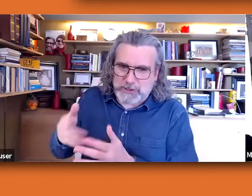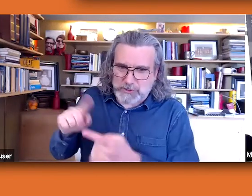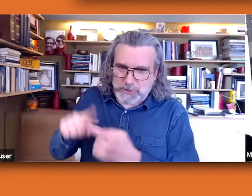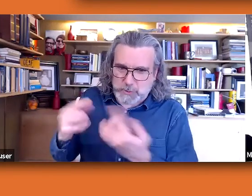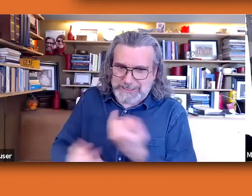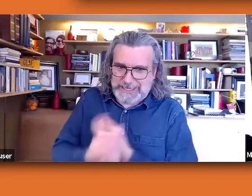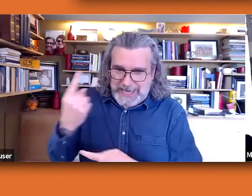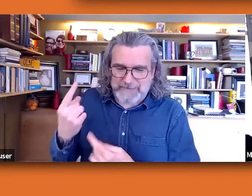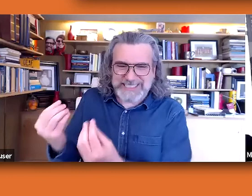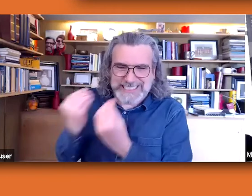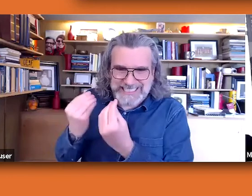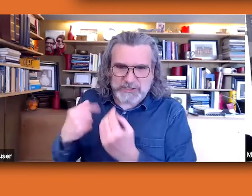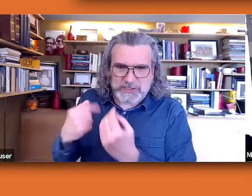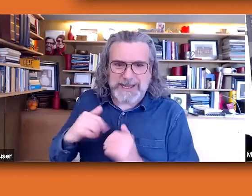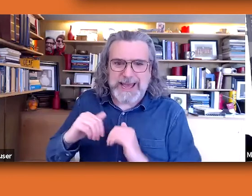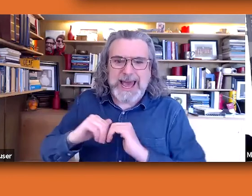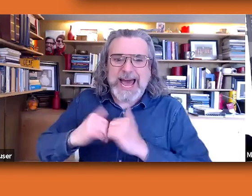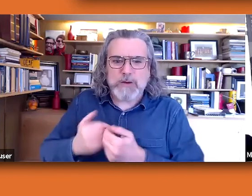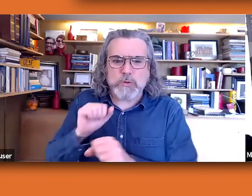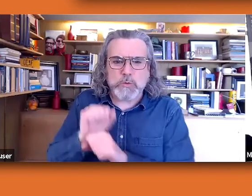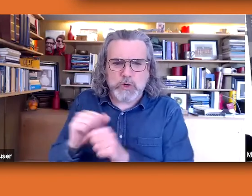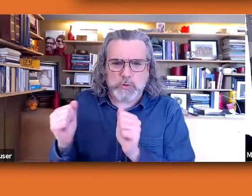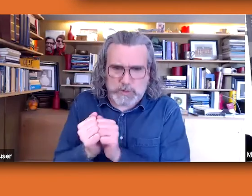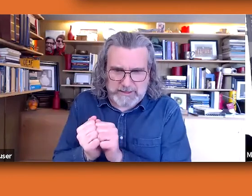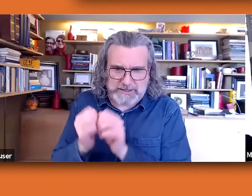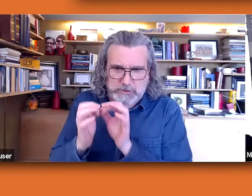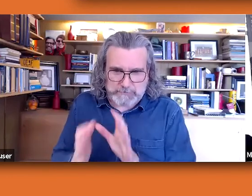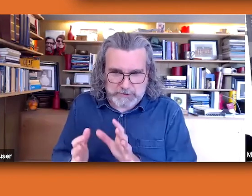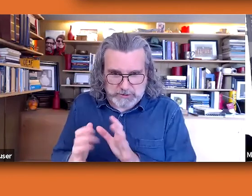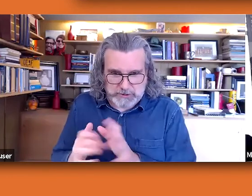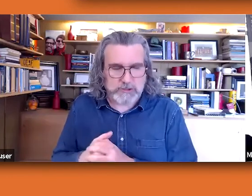So we had a lot of conversation on how to best make this work.